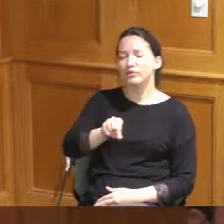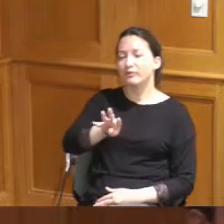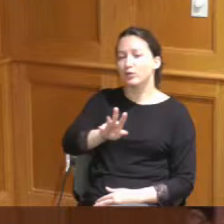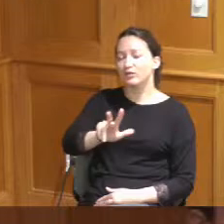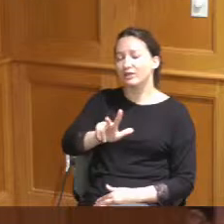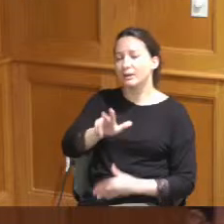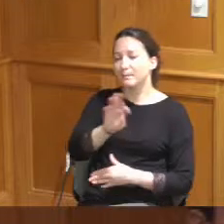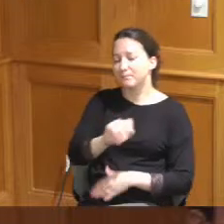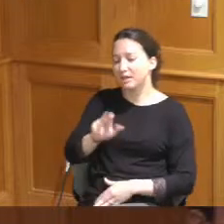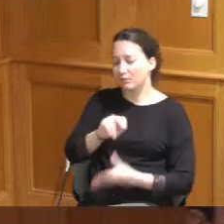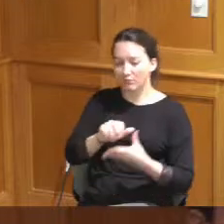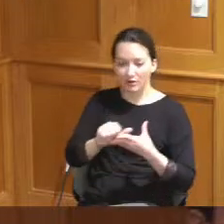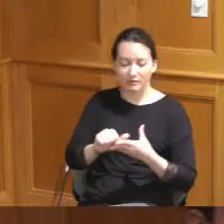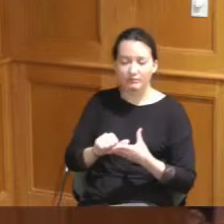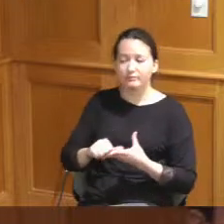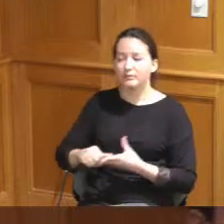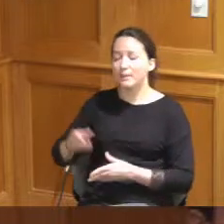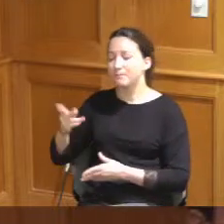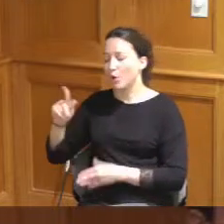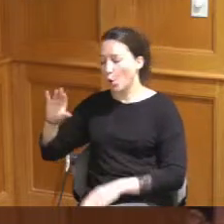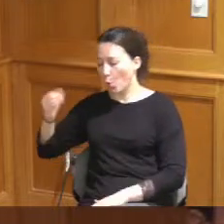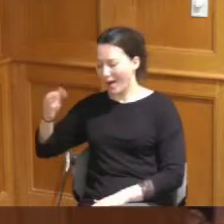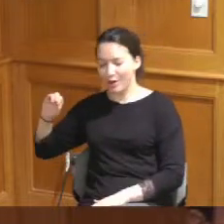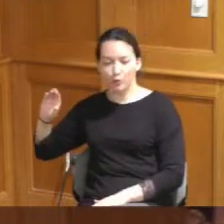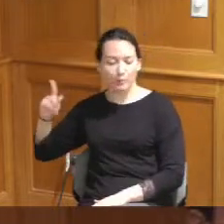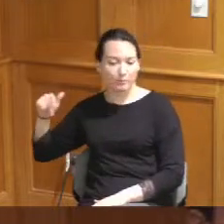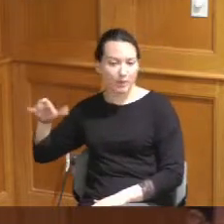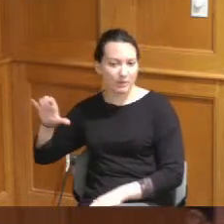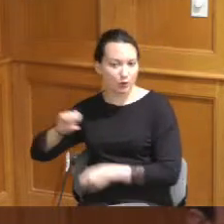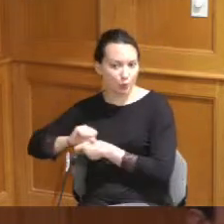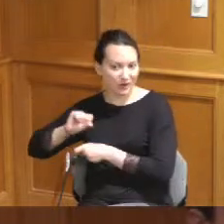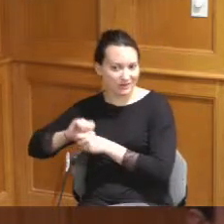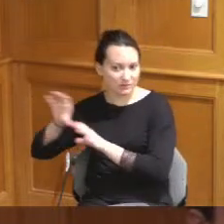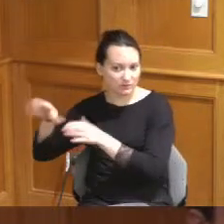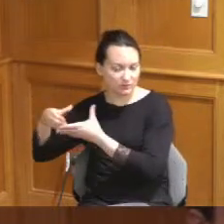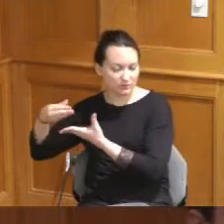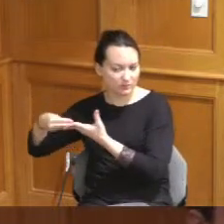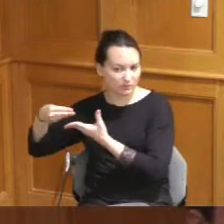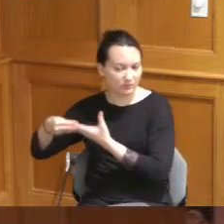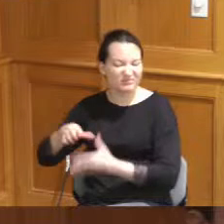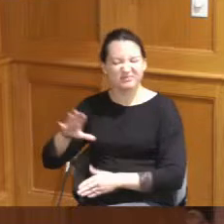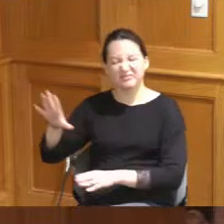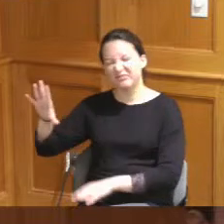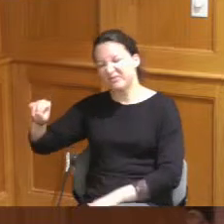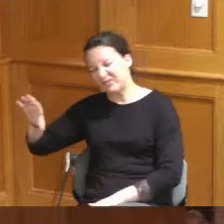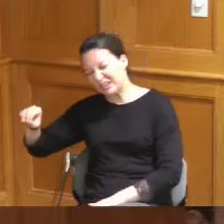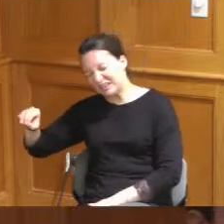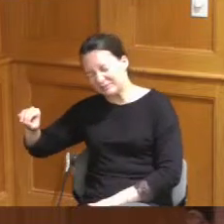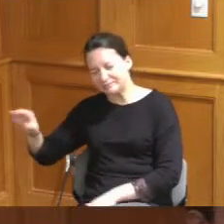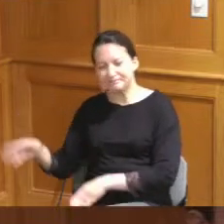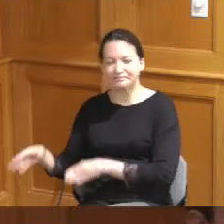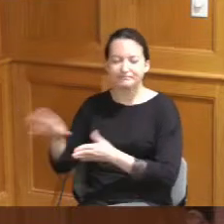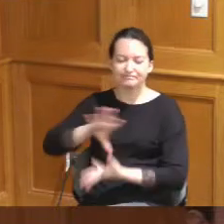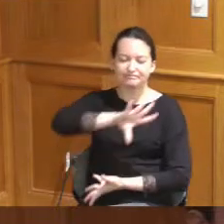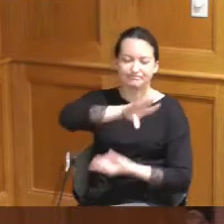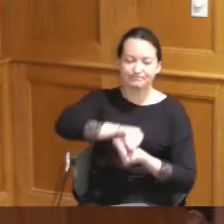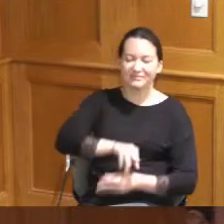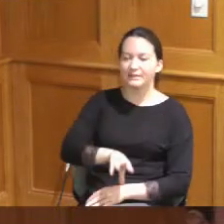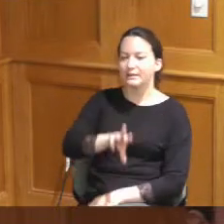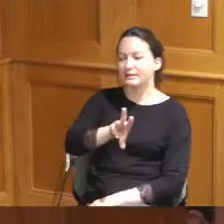a combination of Ohio Public Works Commission funding at about 50 percent or a total of 621,500